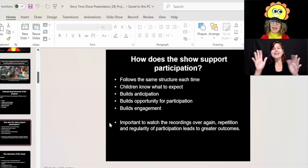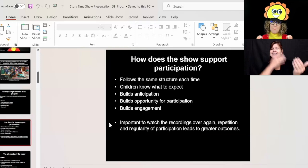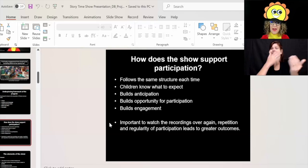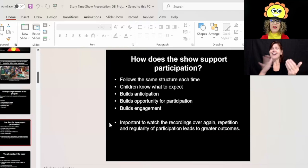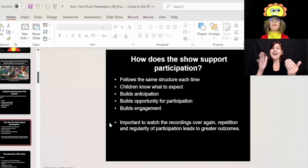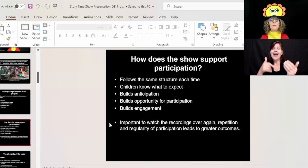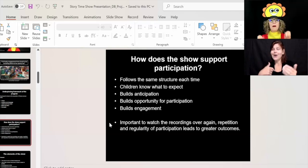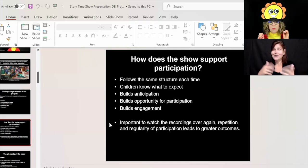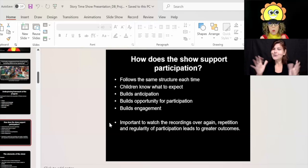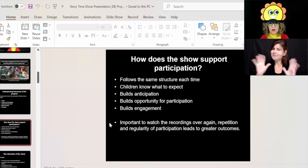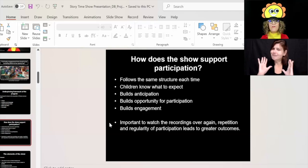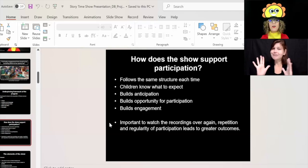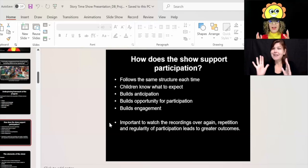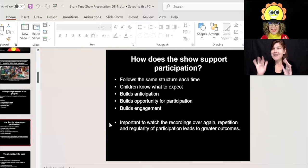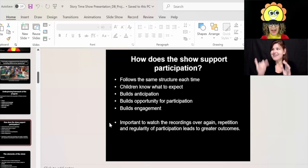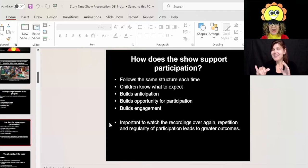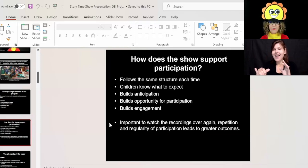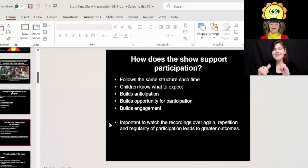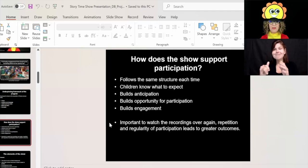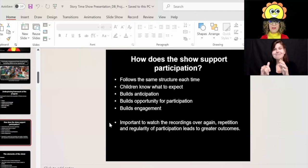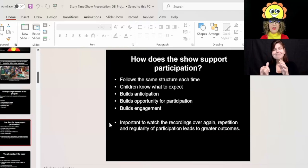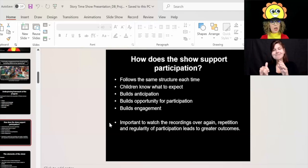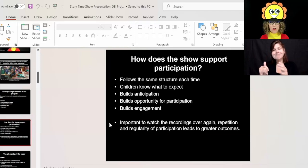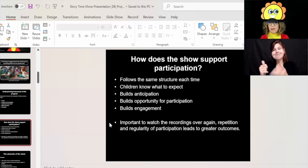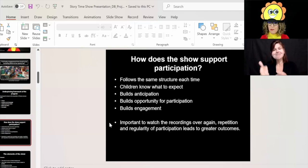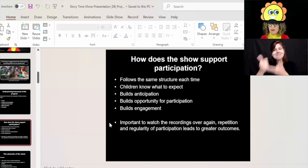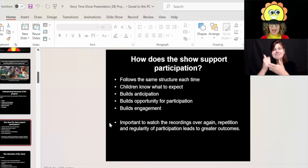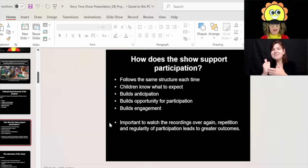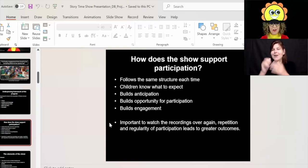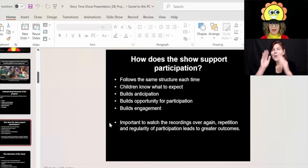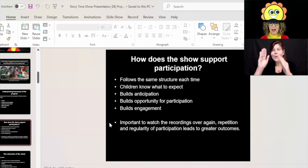and it builds the most wonderful engagement concentration.